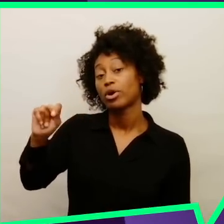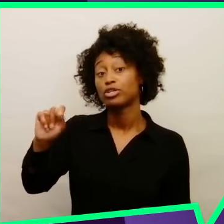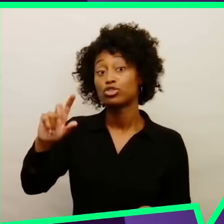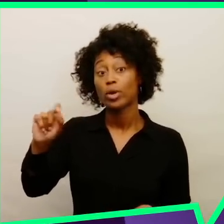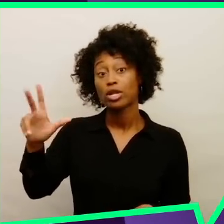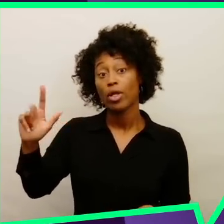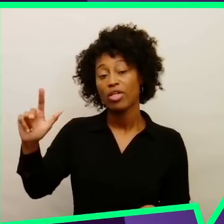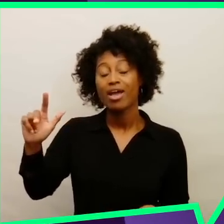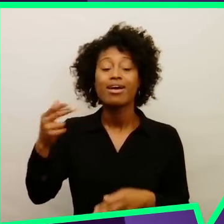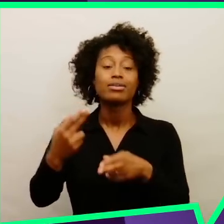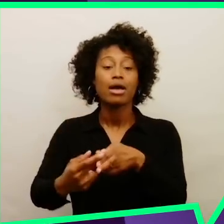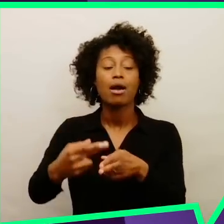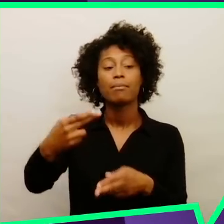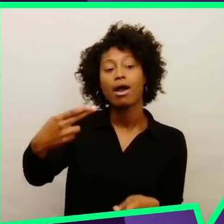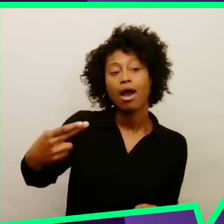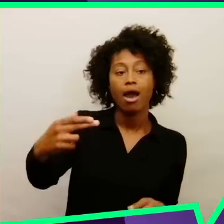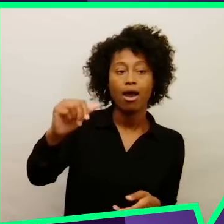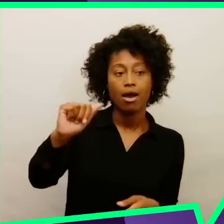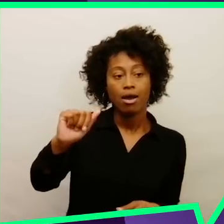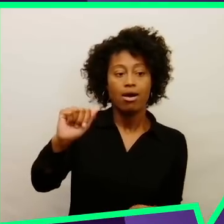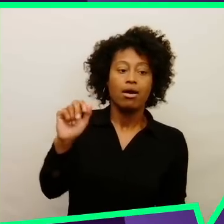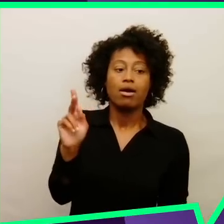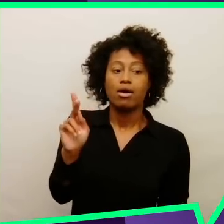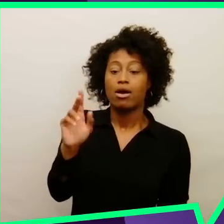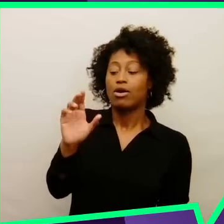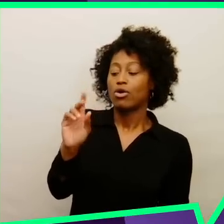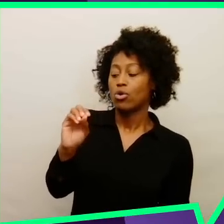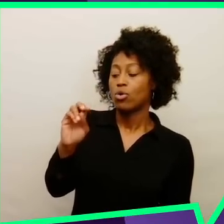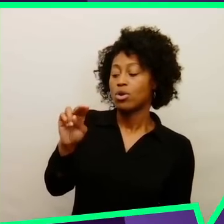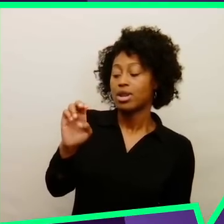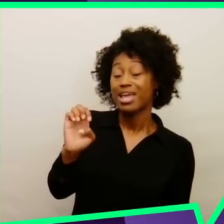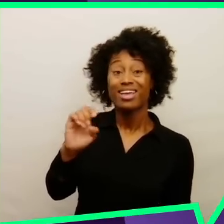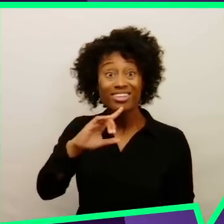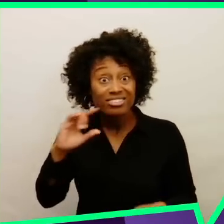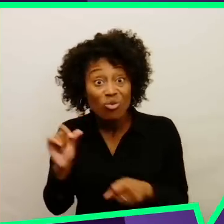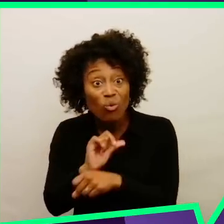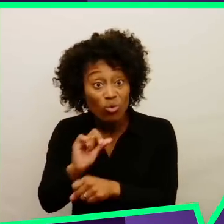This is actually, fun fact, a real live racetrack.